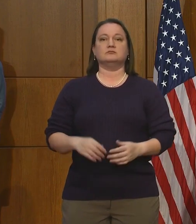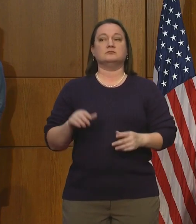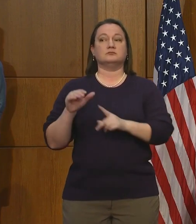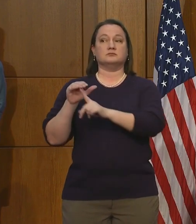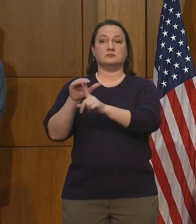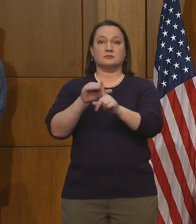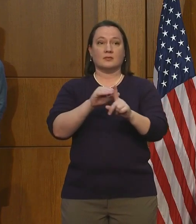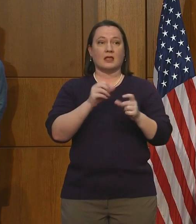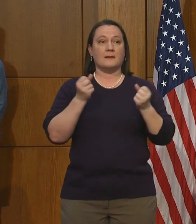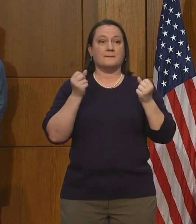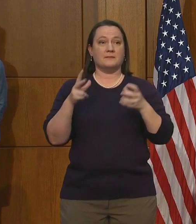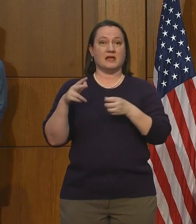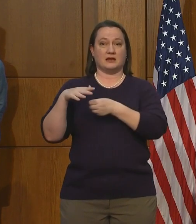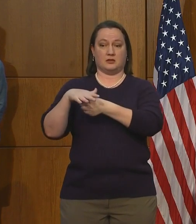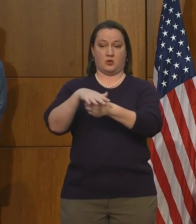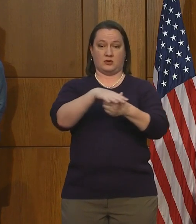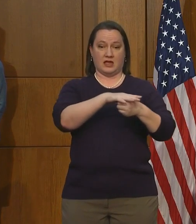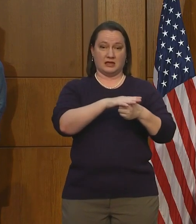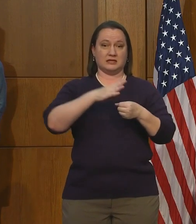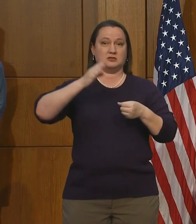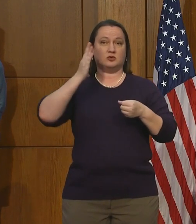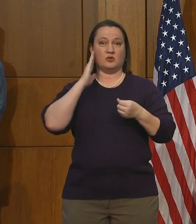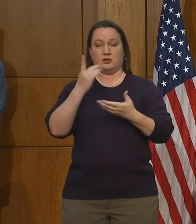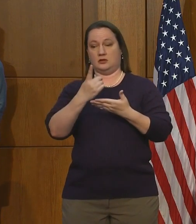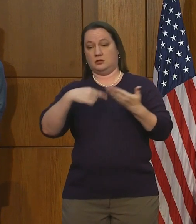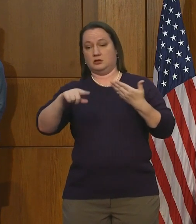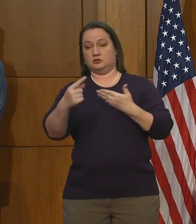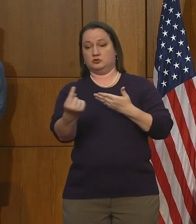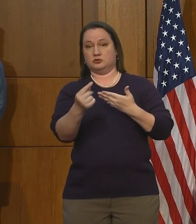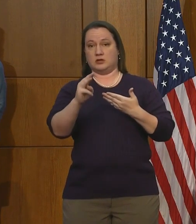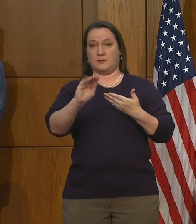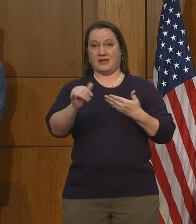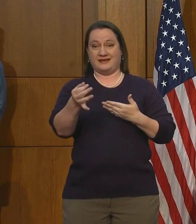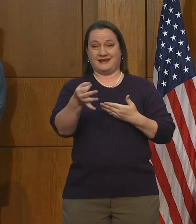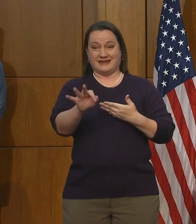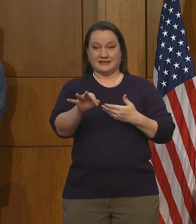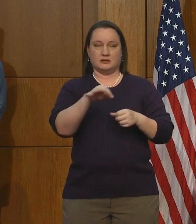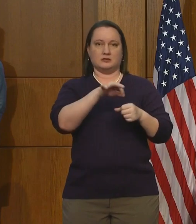I WANT TO WRAP UP WITH A REMINDER THAT MANY LOCALITIES